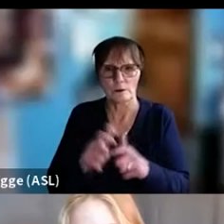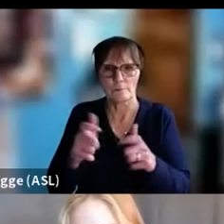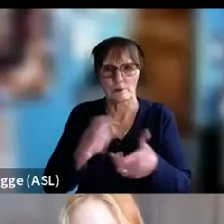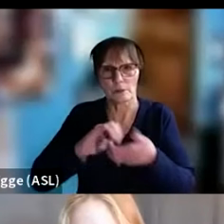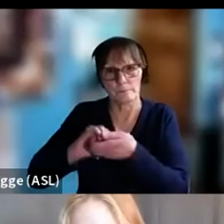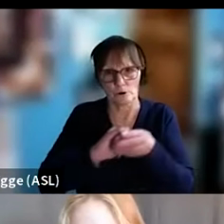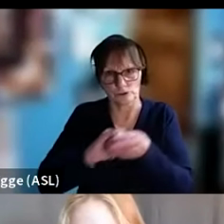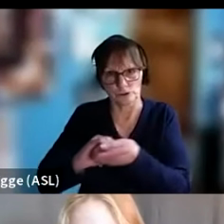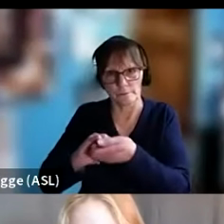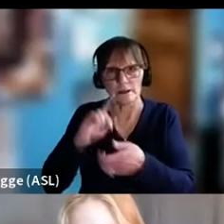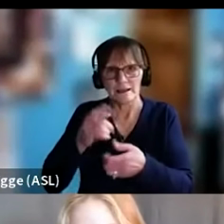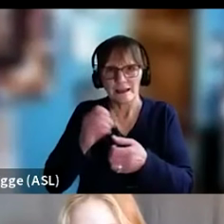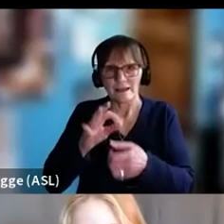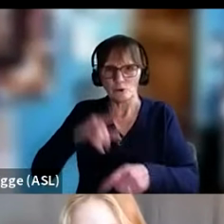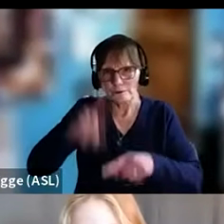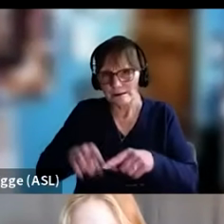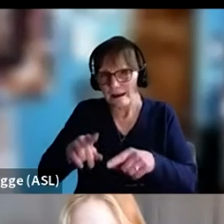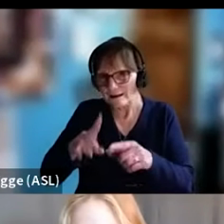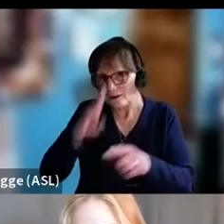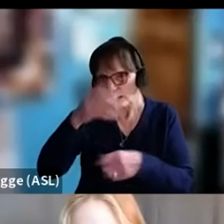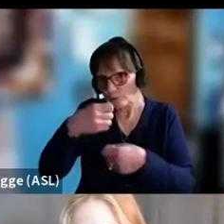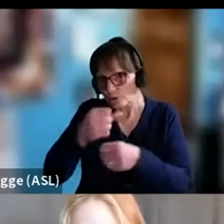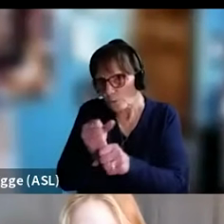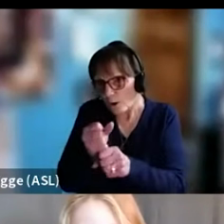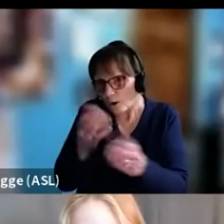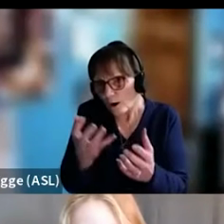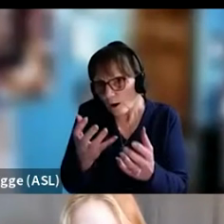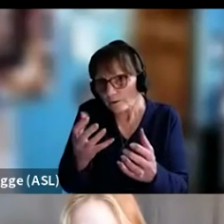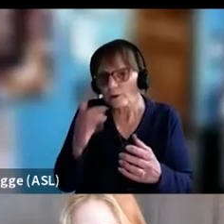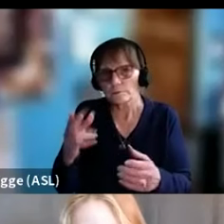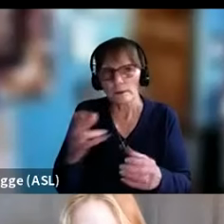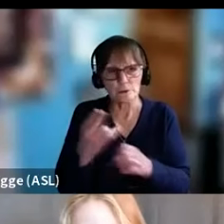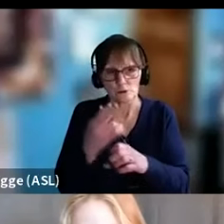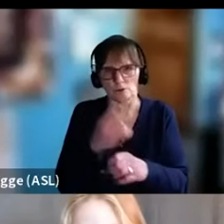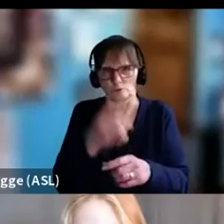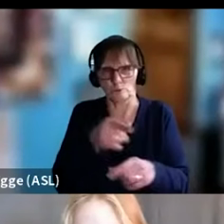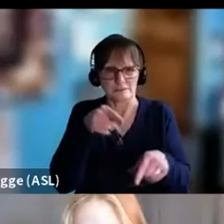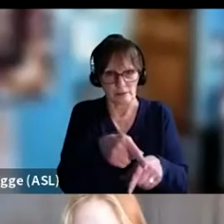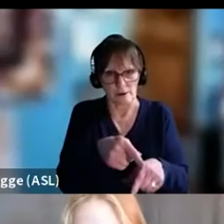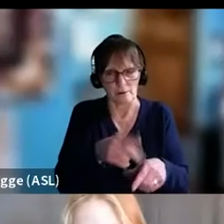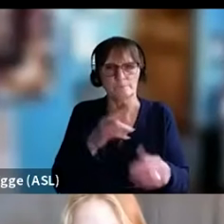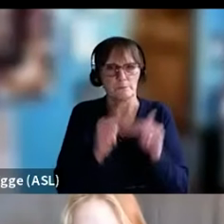so that if you can't create what you want, you can utilize what might be there in building those relationships together.